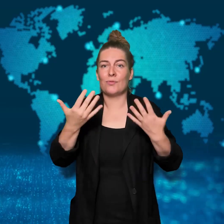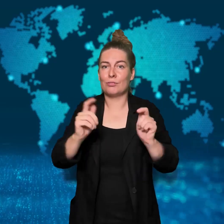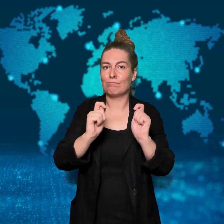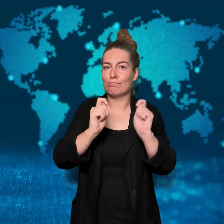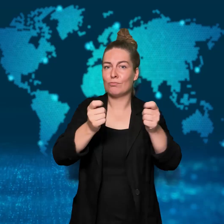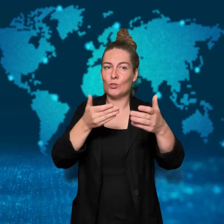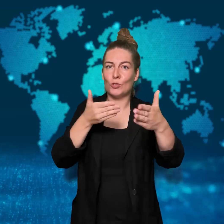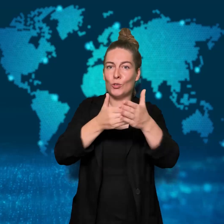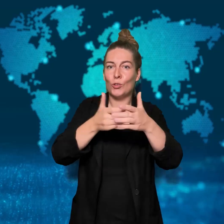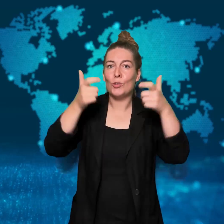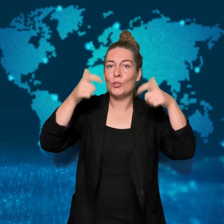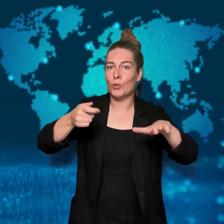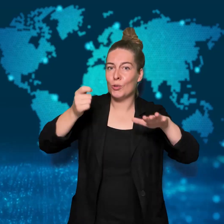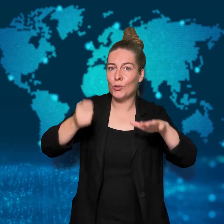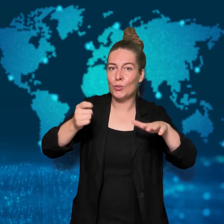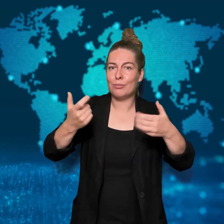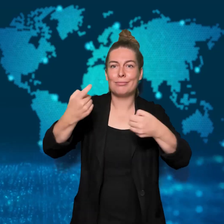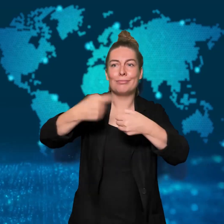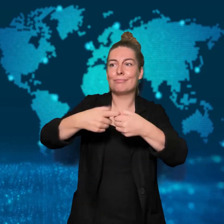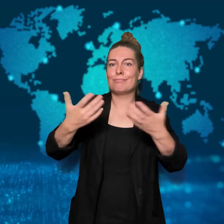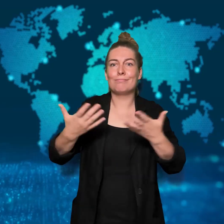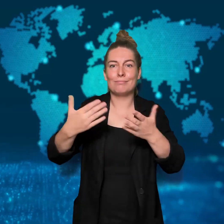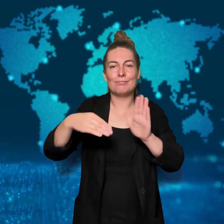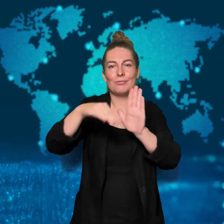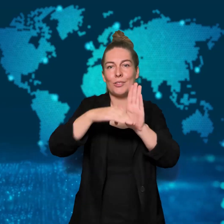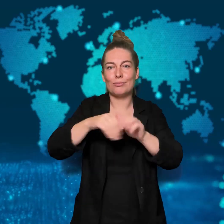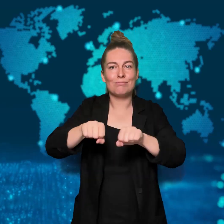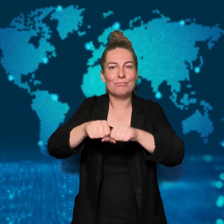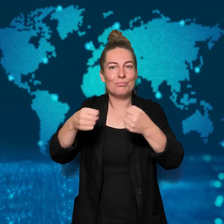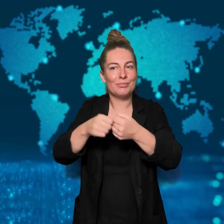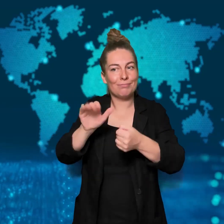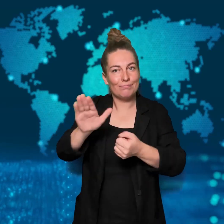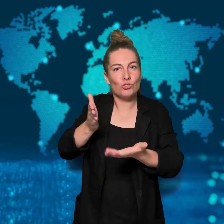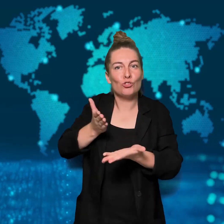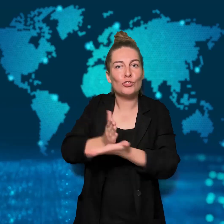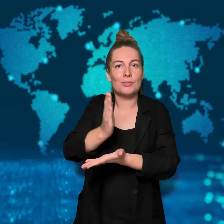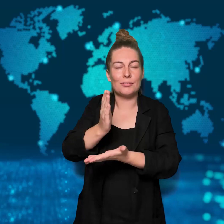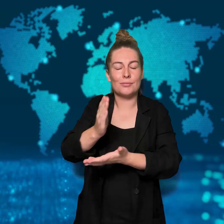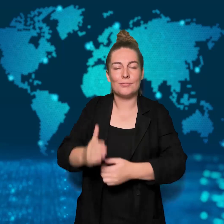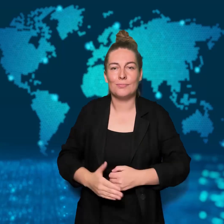and there have been court challenges against restrictions on same-sex equality.